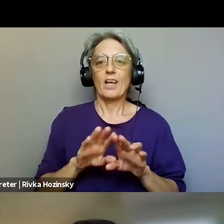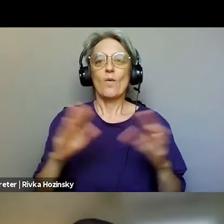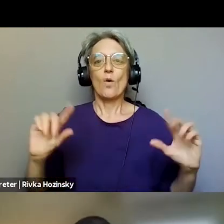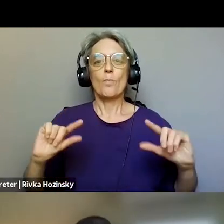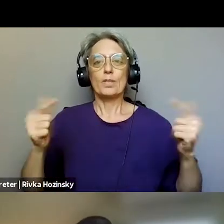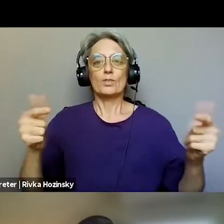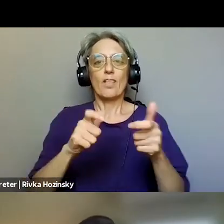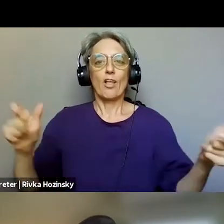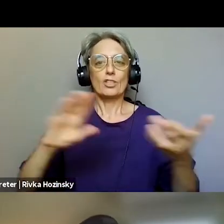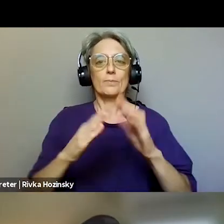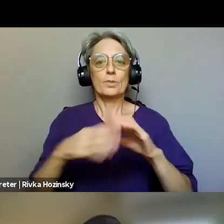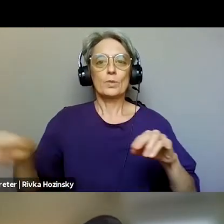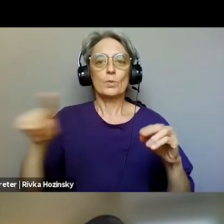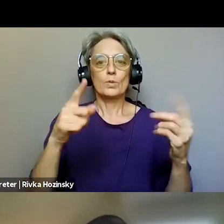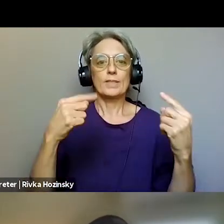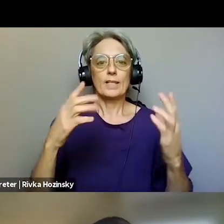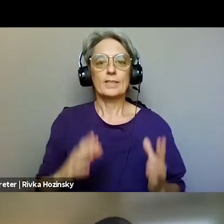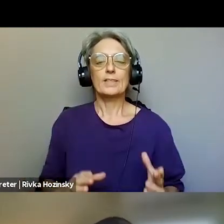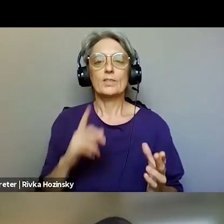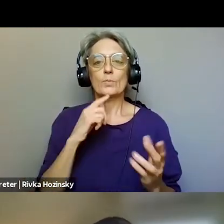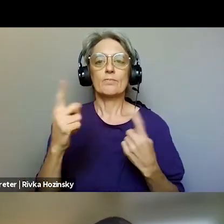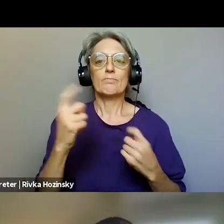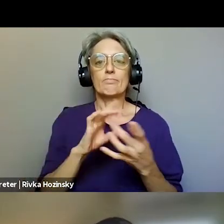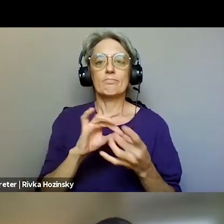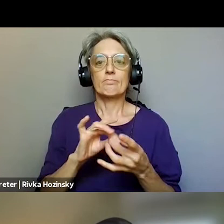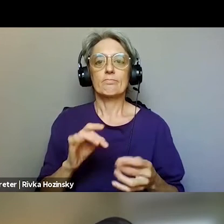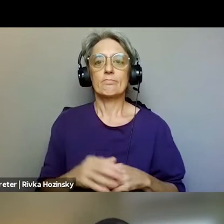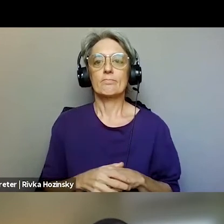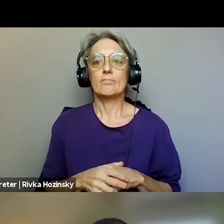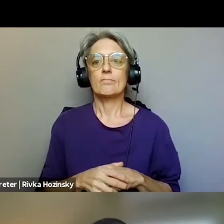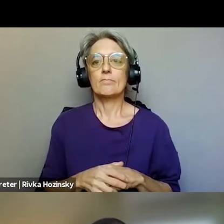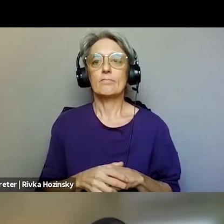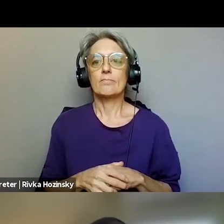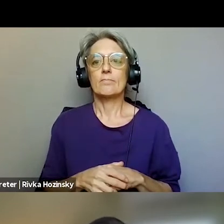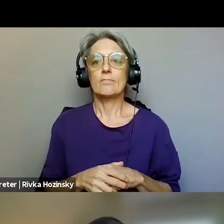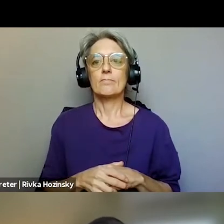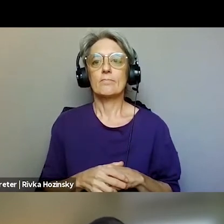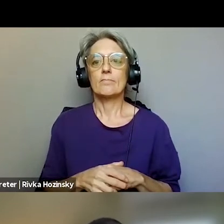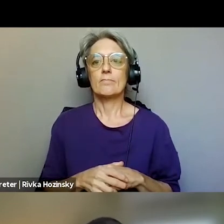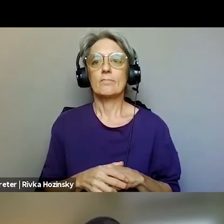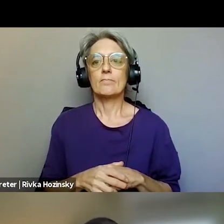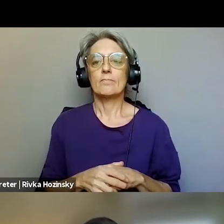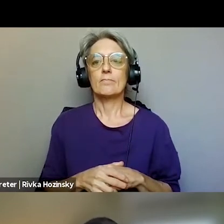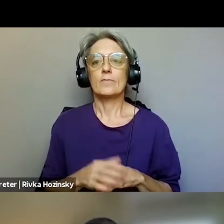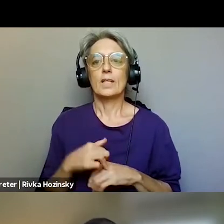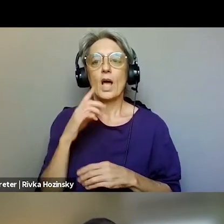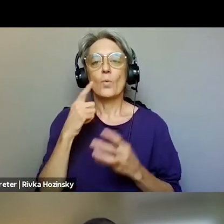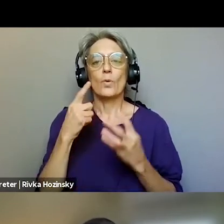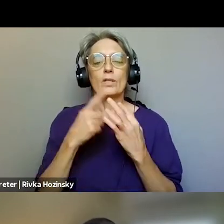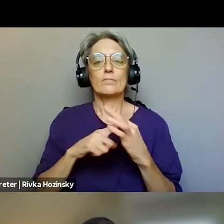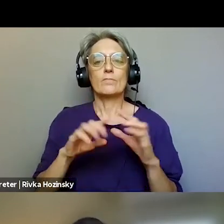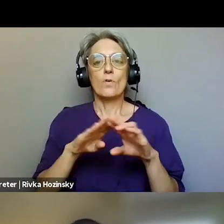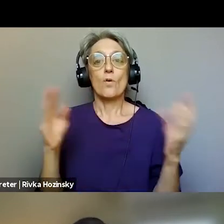of attendees. So I’m going to start off with a question and I think both you and both of